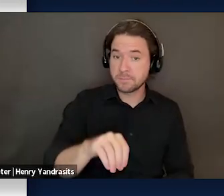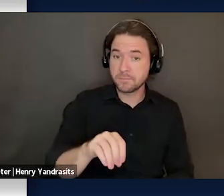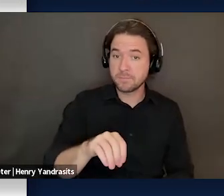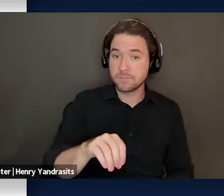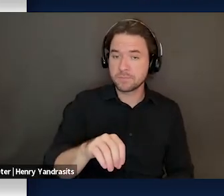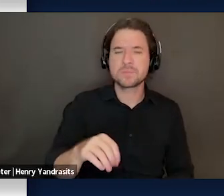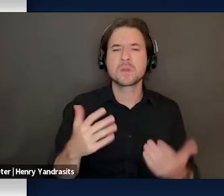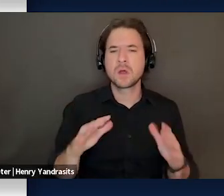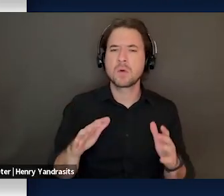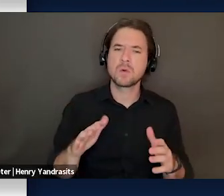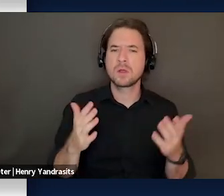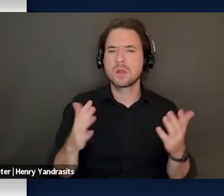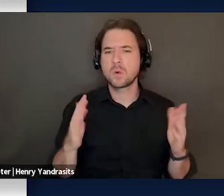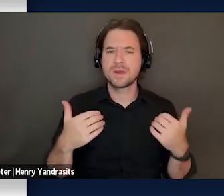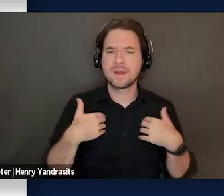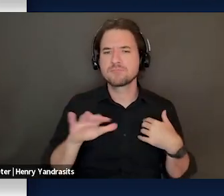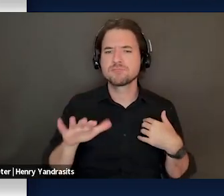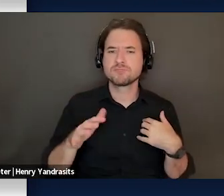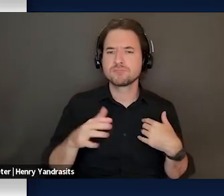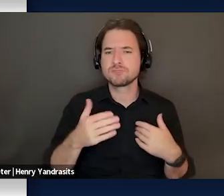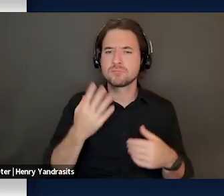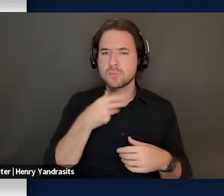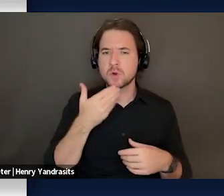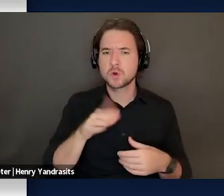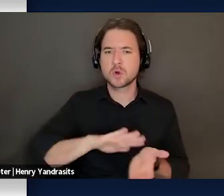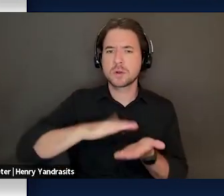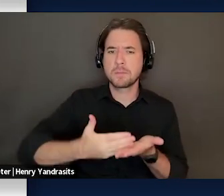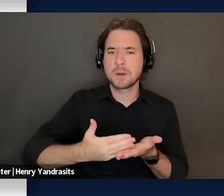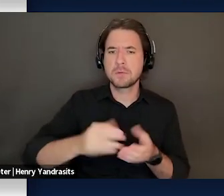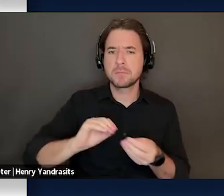There was already a fair amount of individuals that felt, um, already had good.